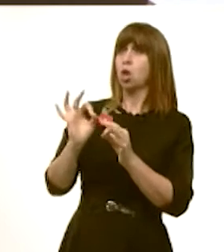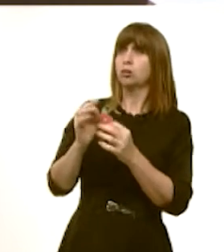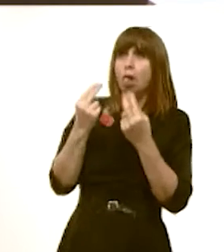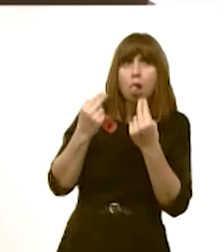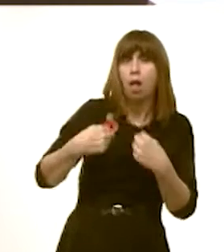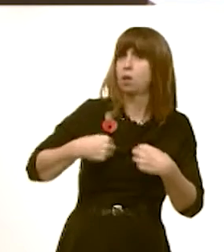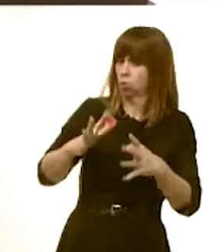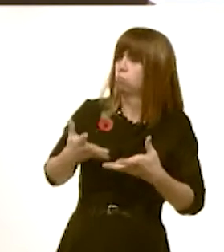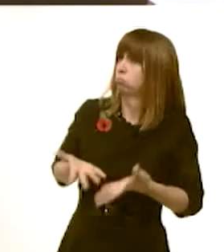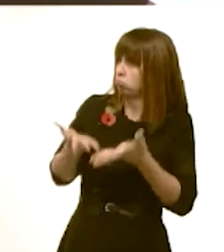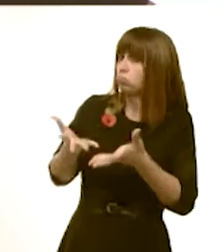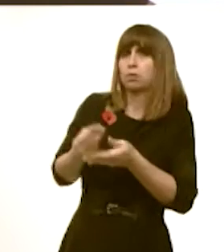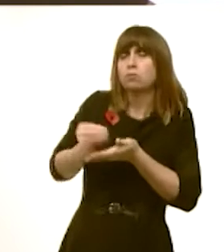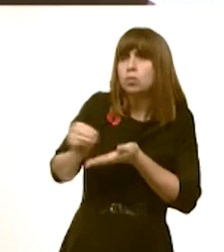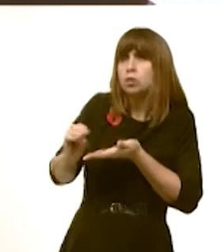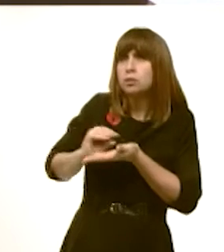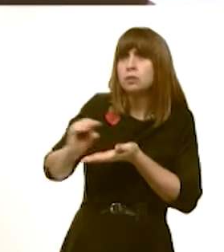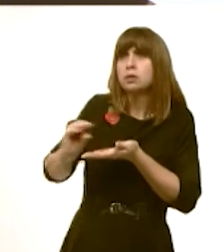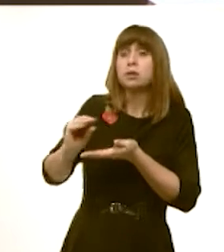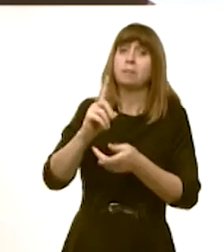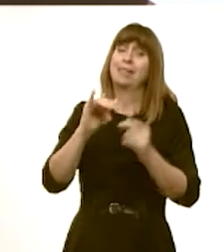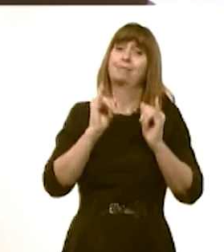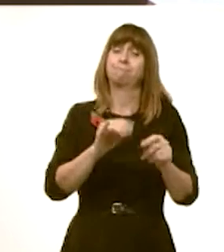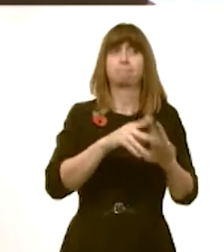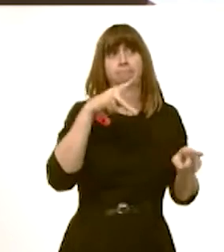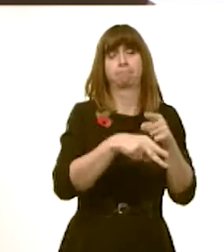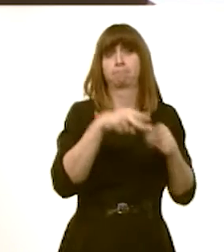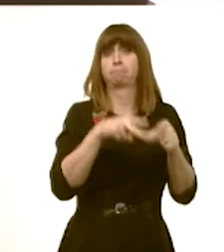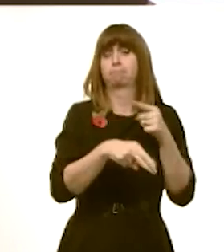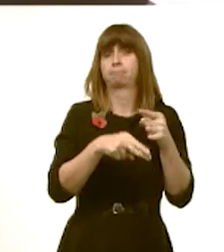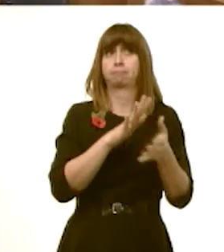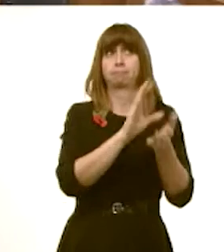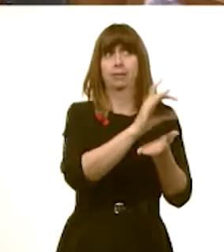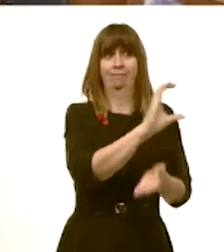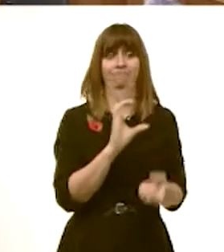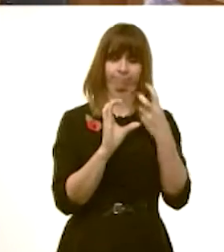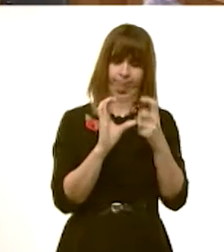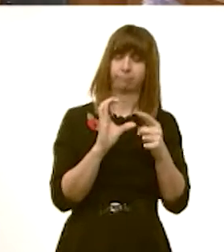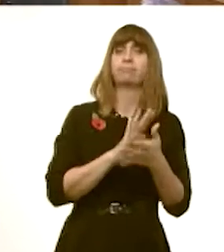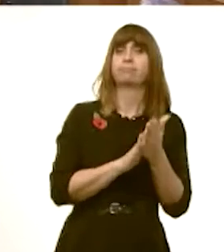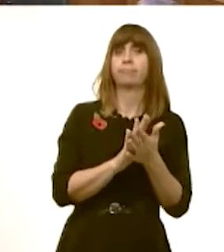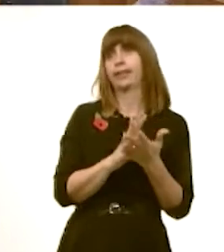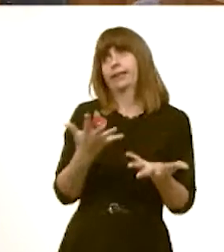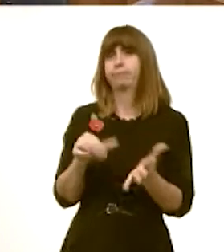is probably right to say we are not able to resource every single aspect of Government as we would want to. Leanne Wood: Thank you for that answer, First Minister.